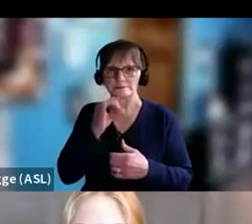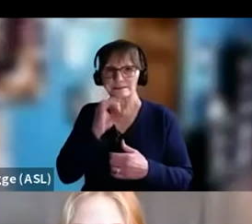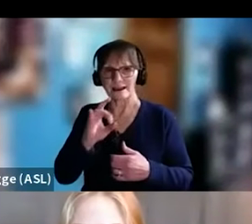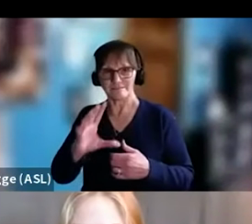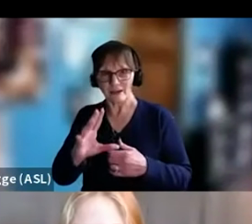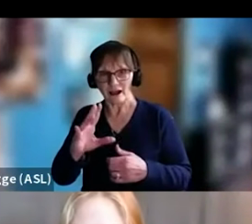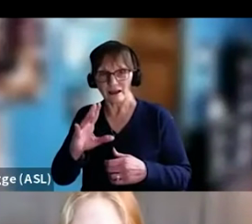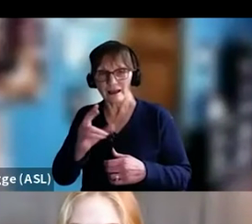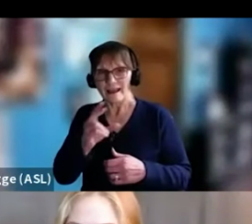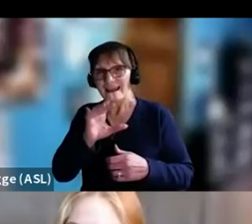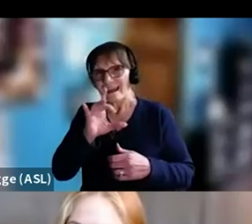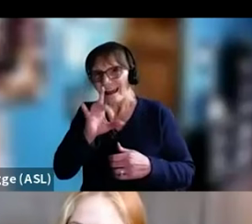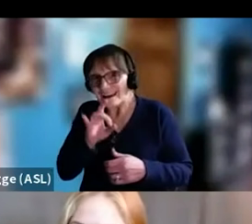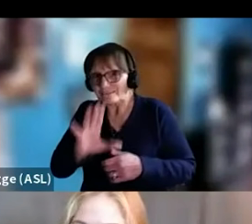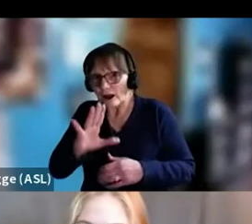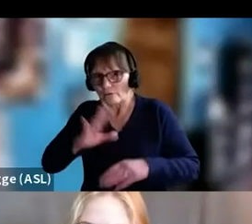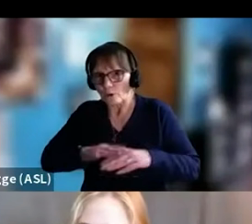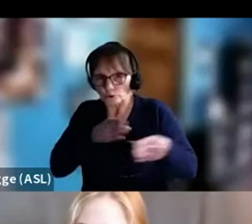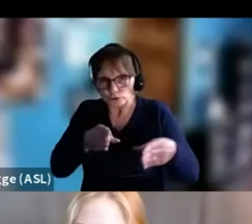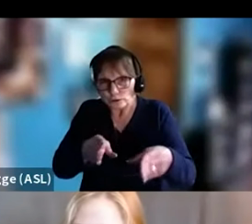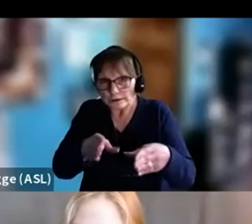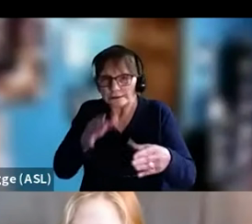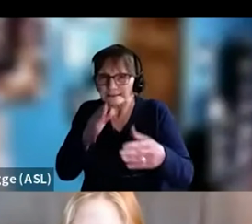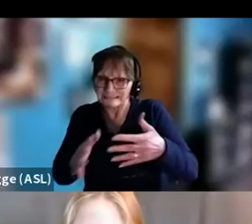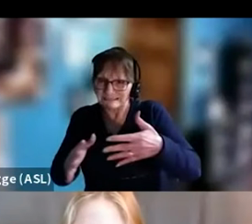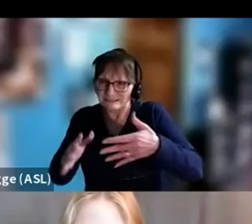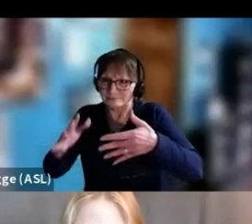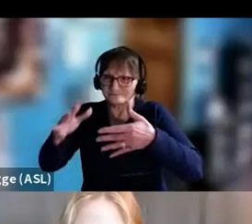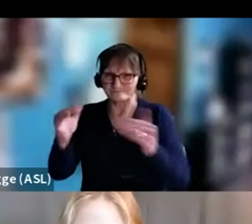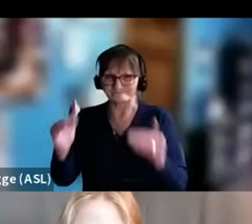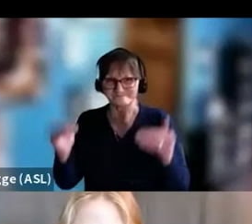who didn't rise to the top in terms of the acuity